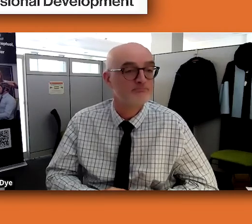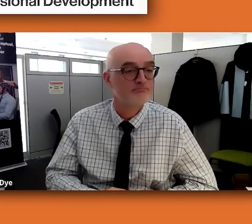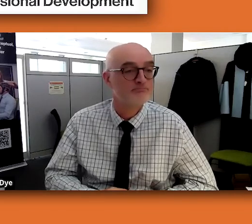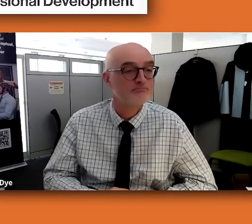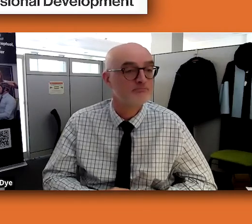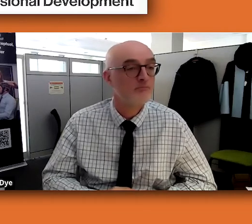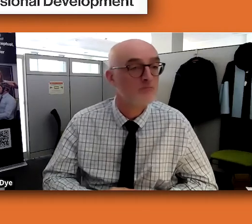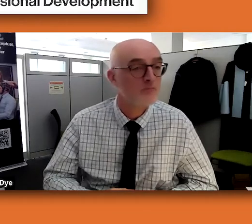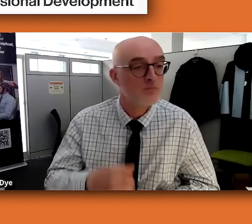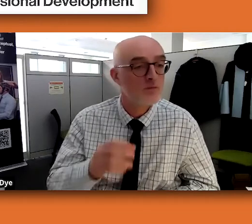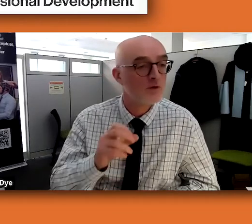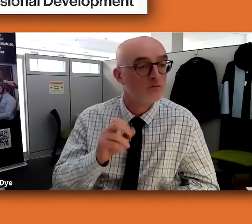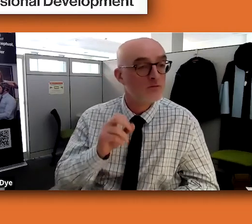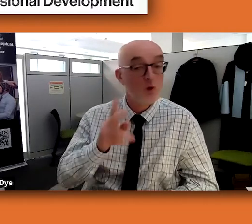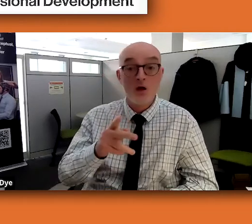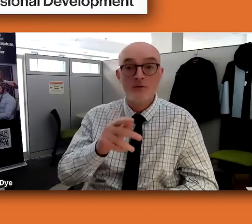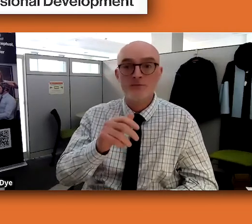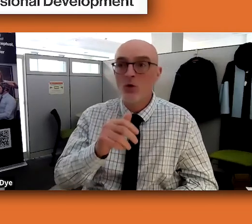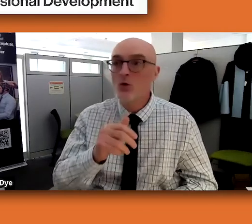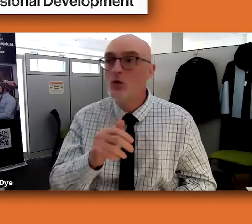but there are other strategies that work.